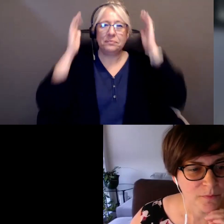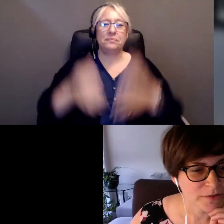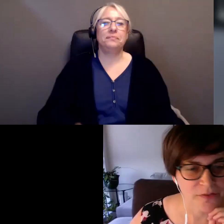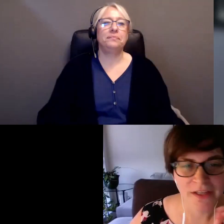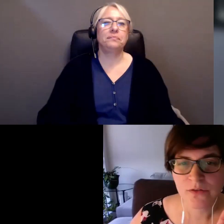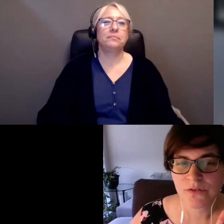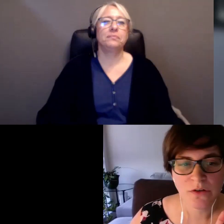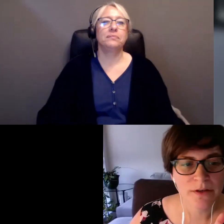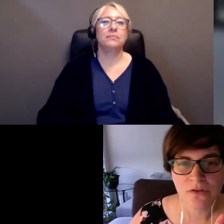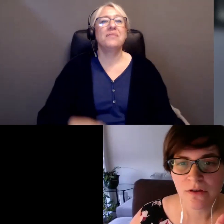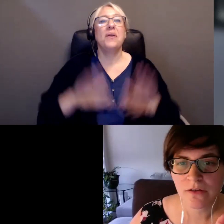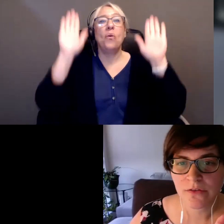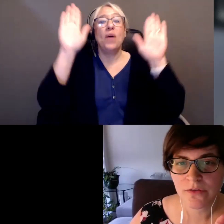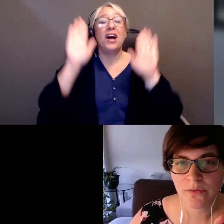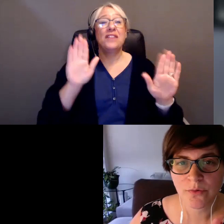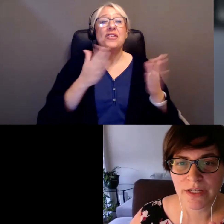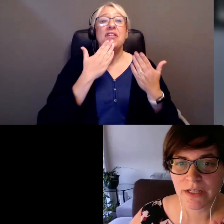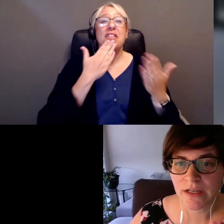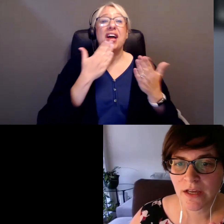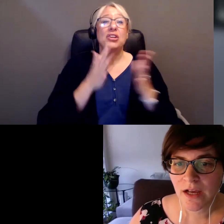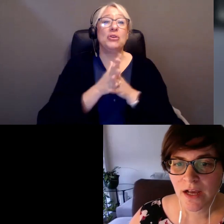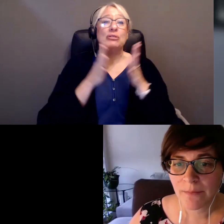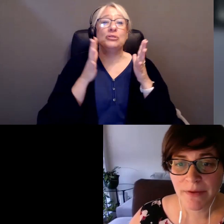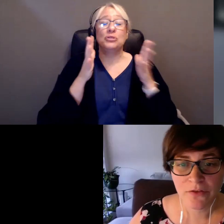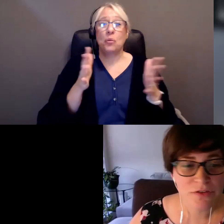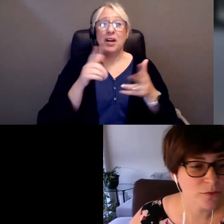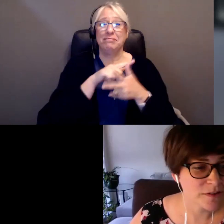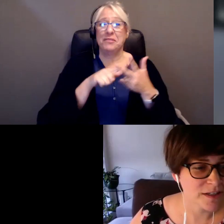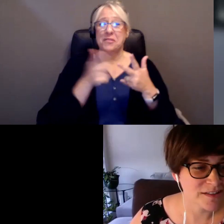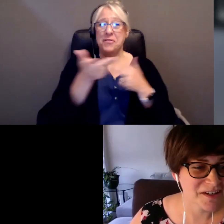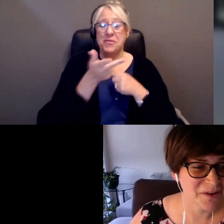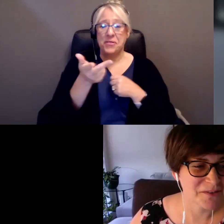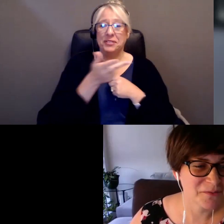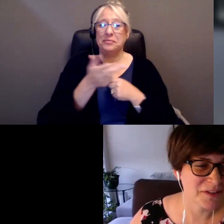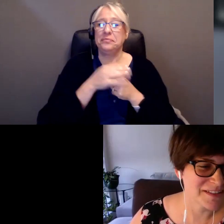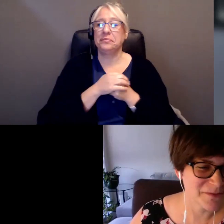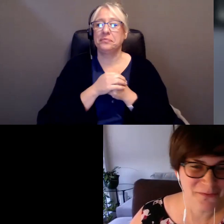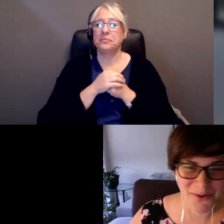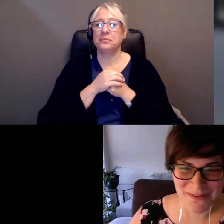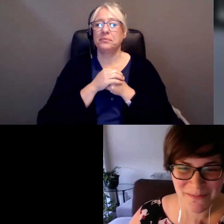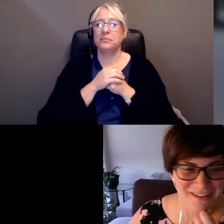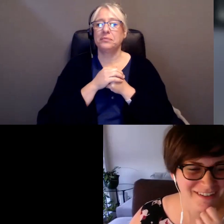Wonderful. Thank you so much, all three. Maybe I'll just note that we did have a fourth speaker